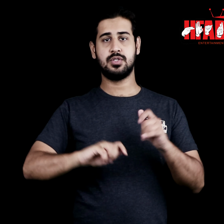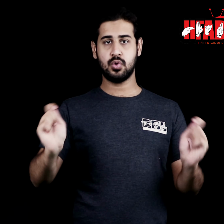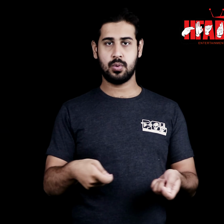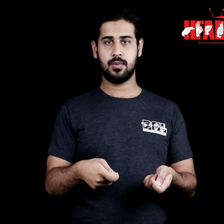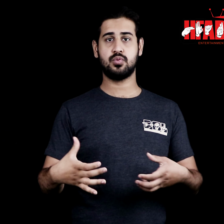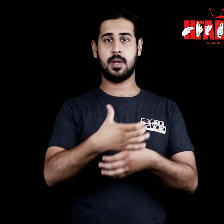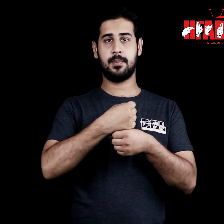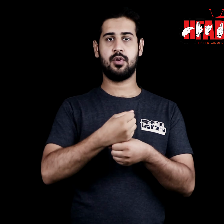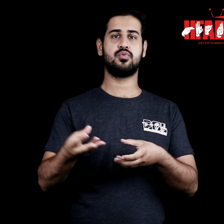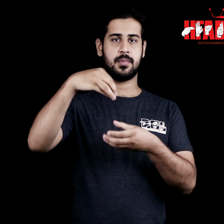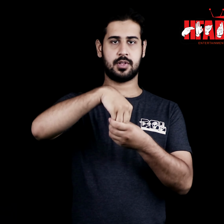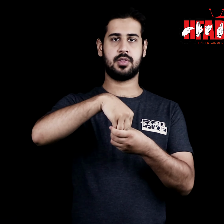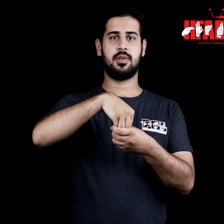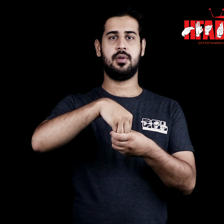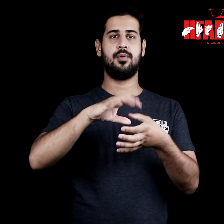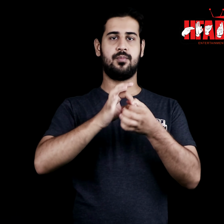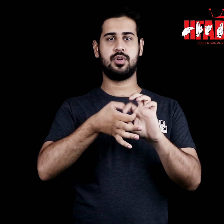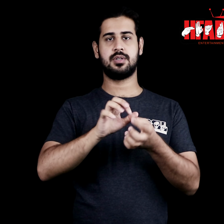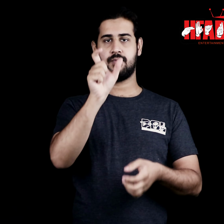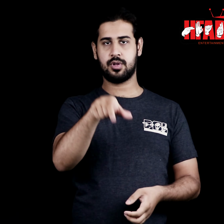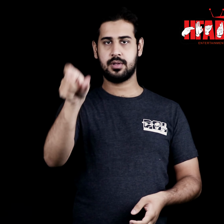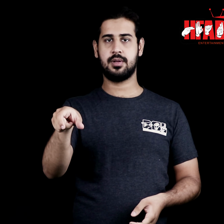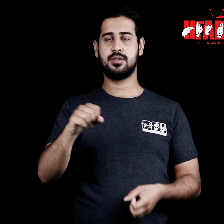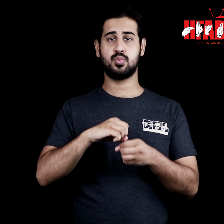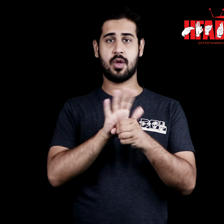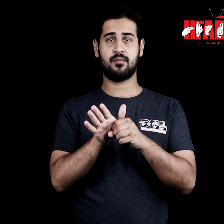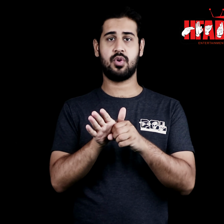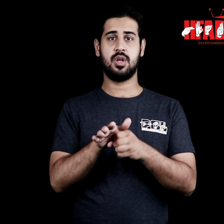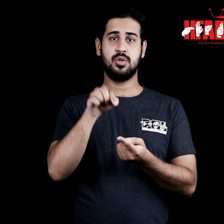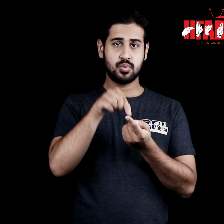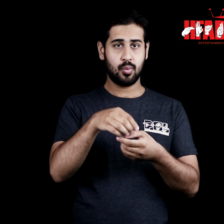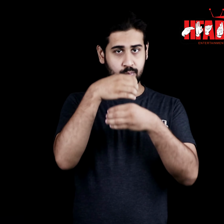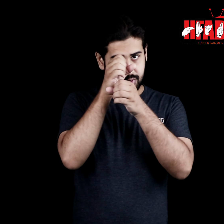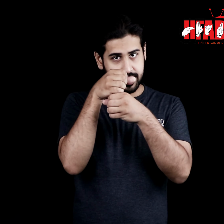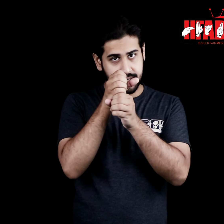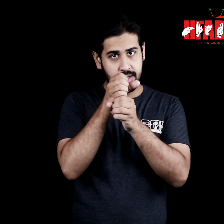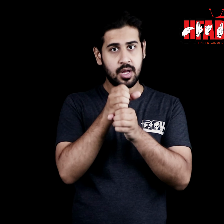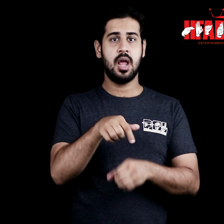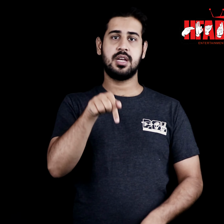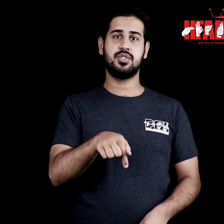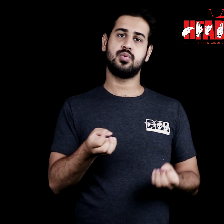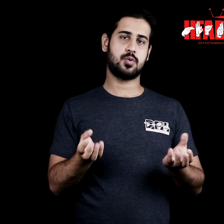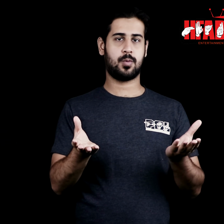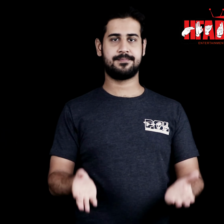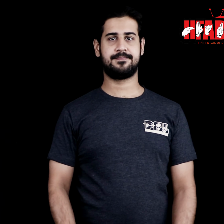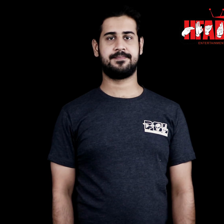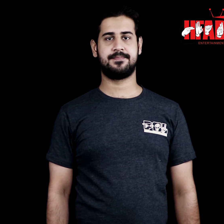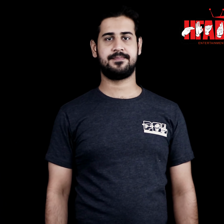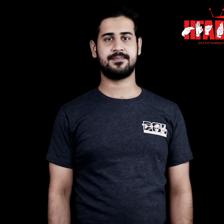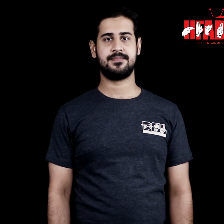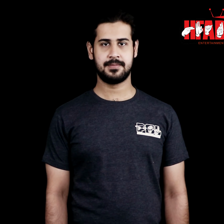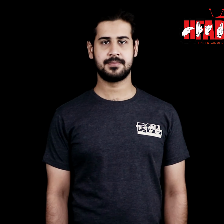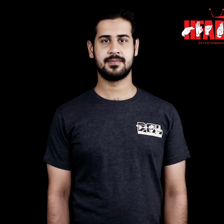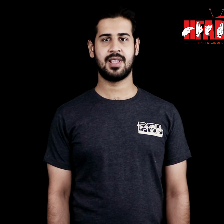The Covid test of super league players will conduct today.